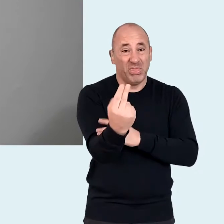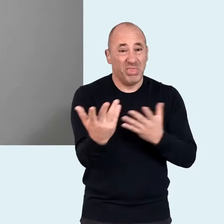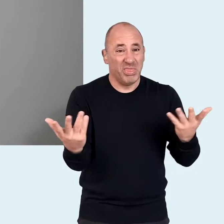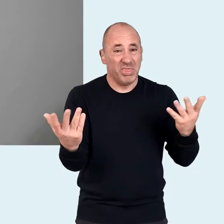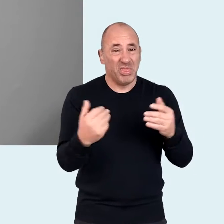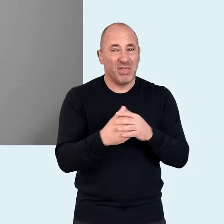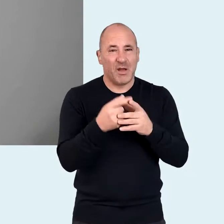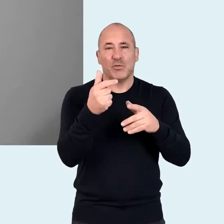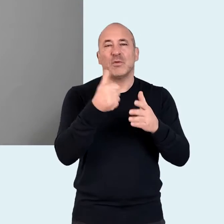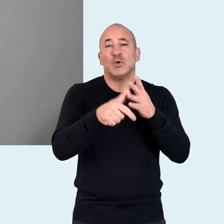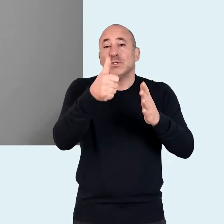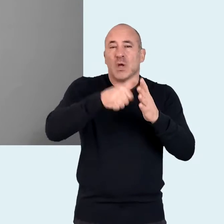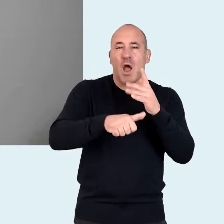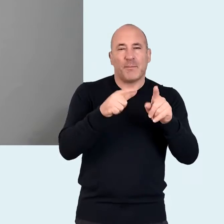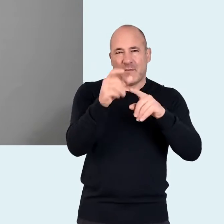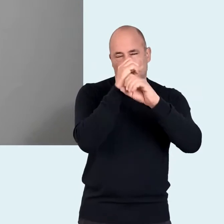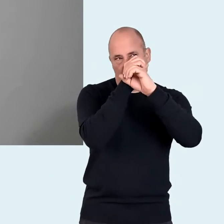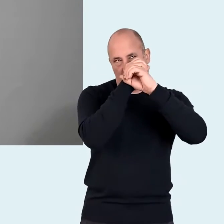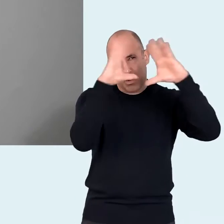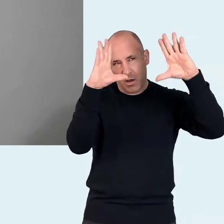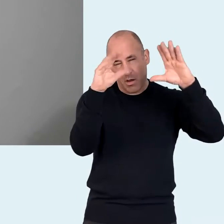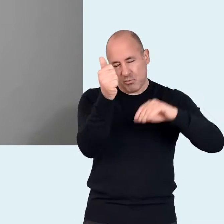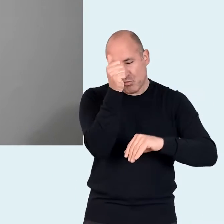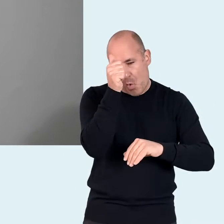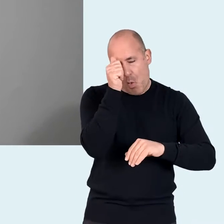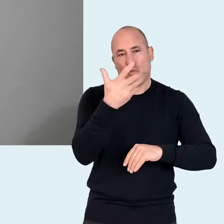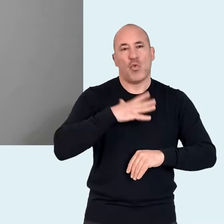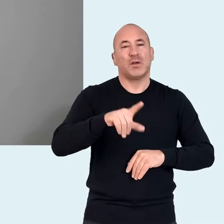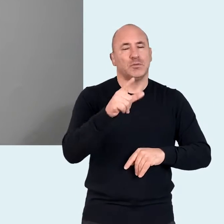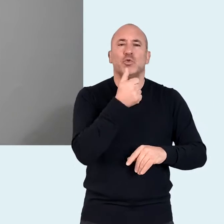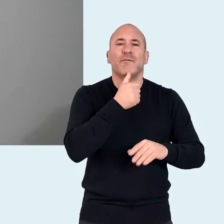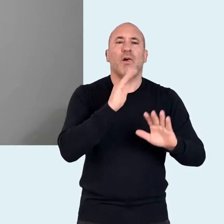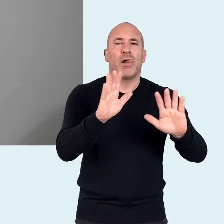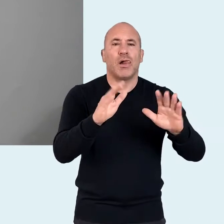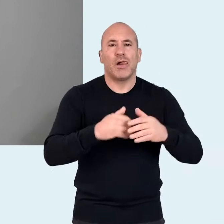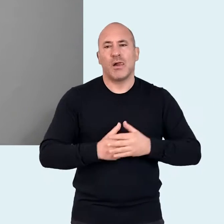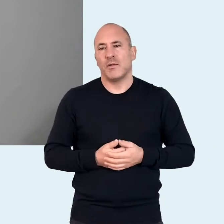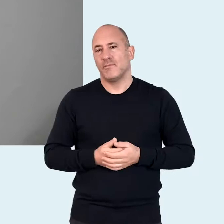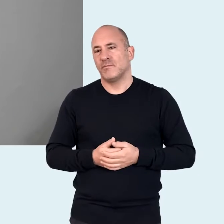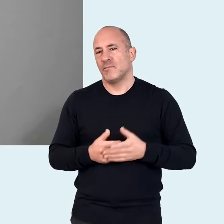but when you're starting out having clarity around that is really useful. If you want